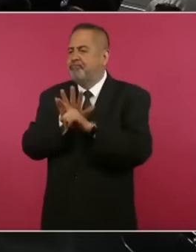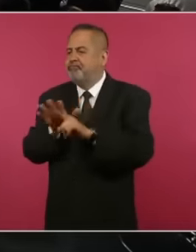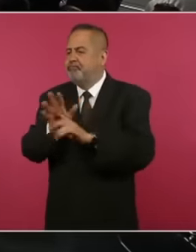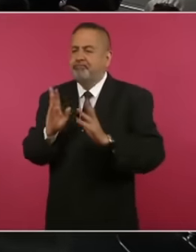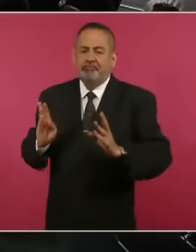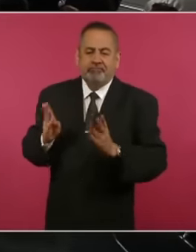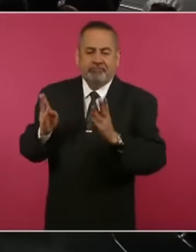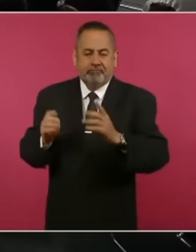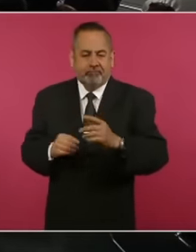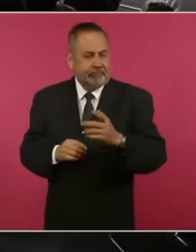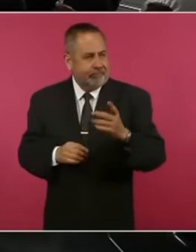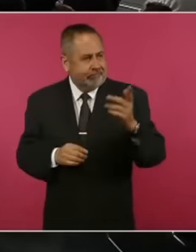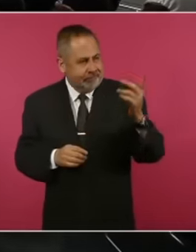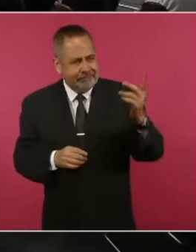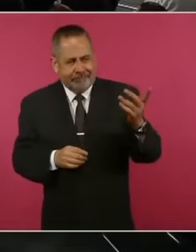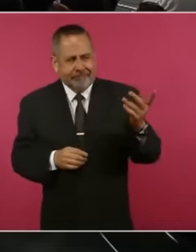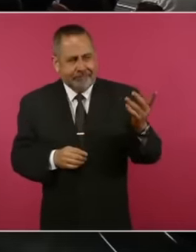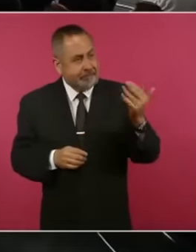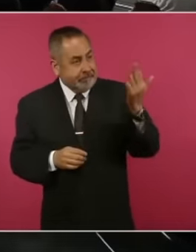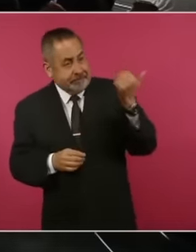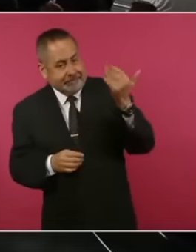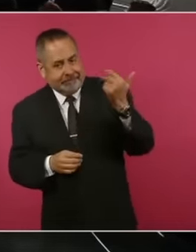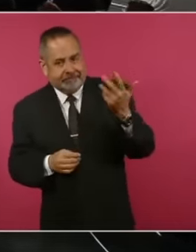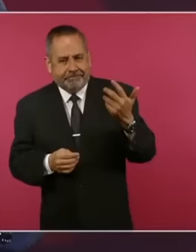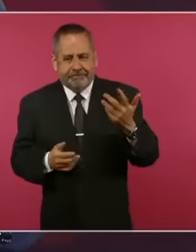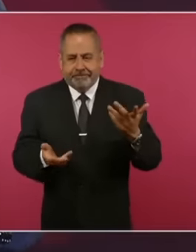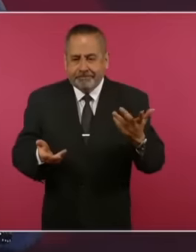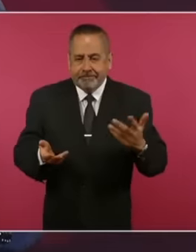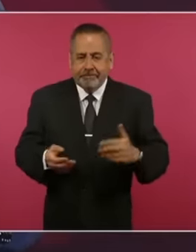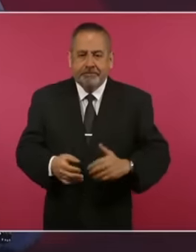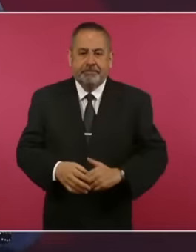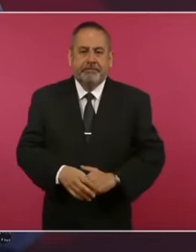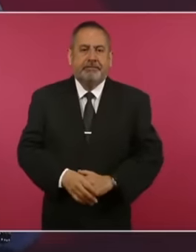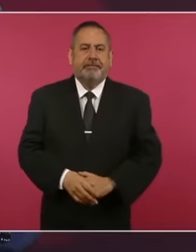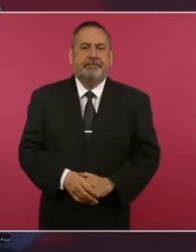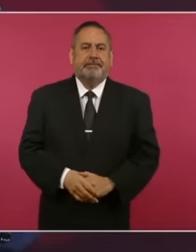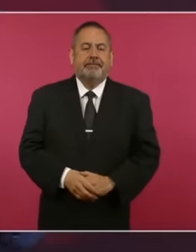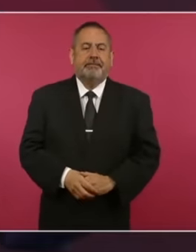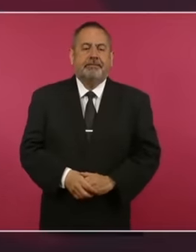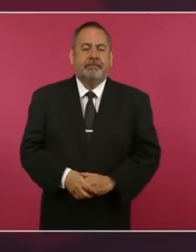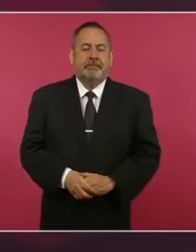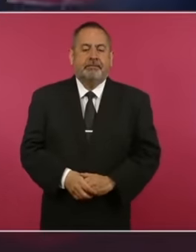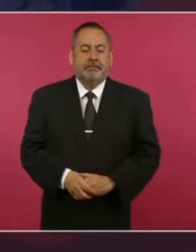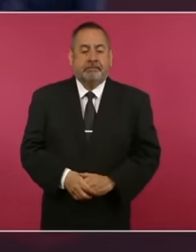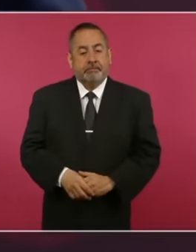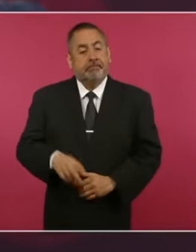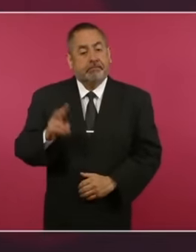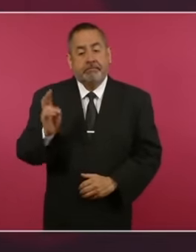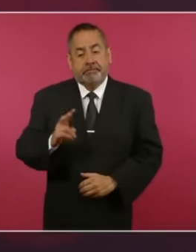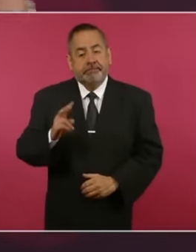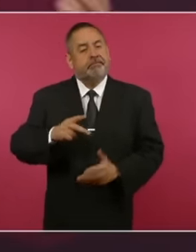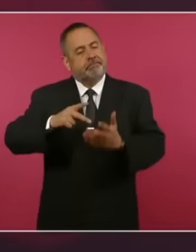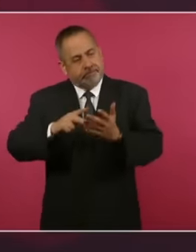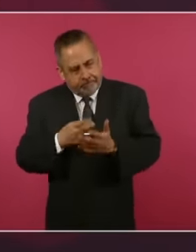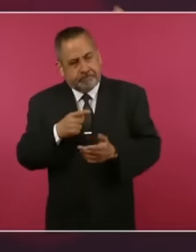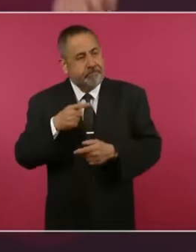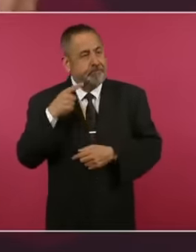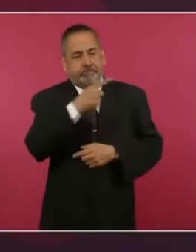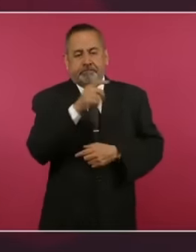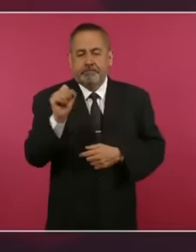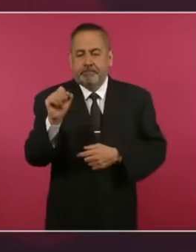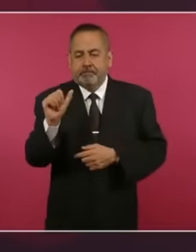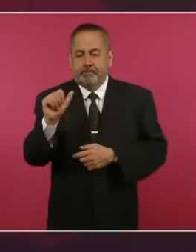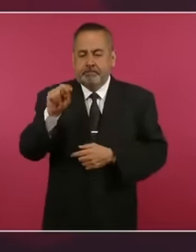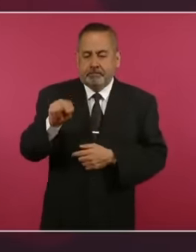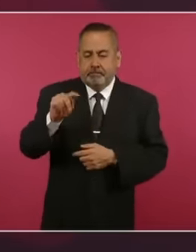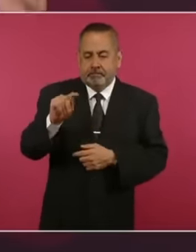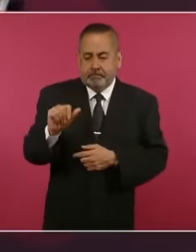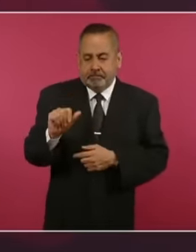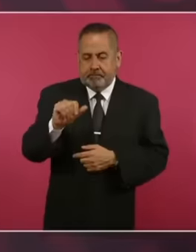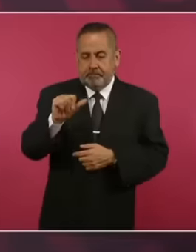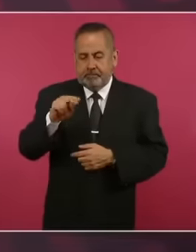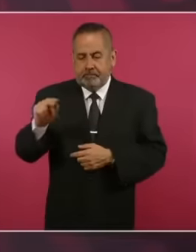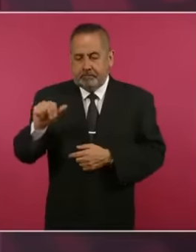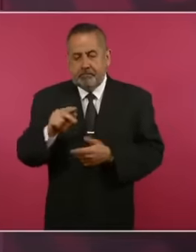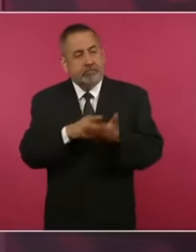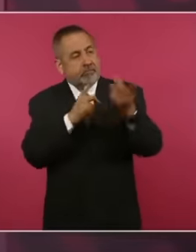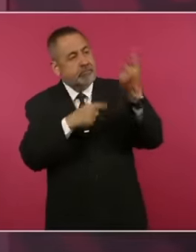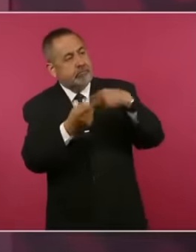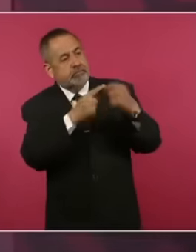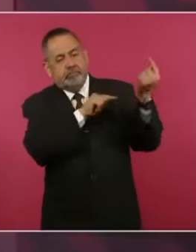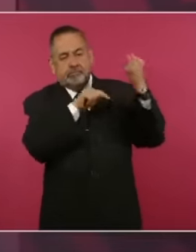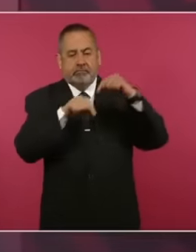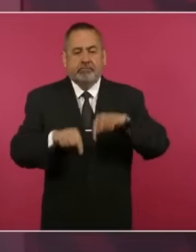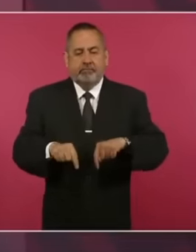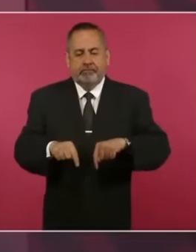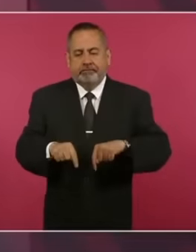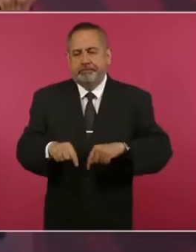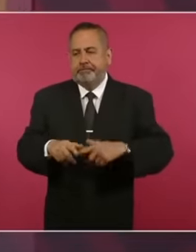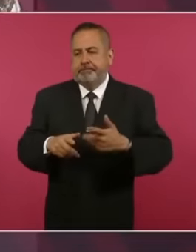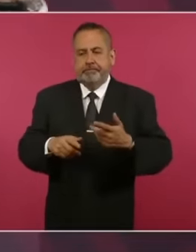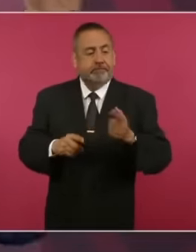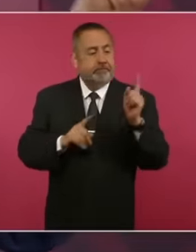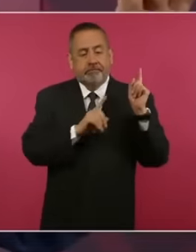Mexico and in fact Santa returns and he is received as